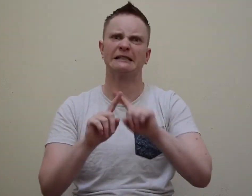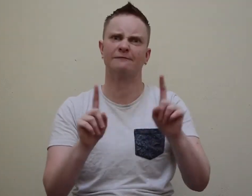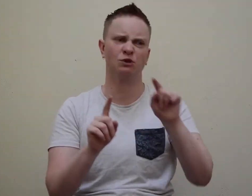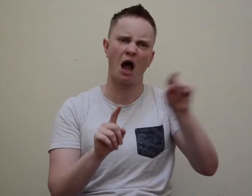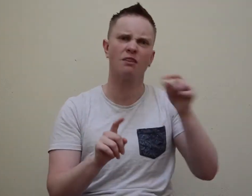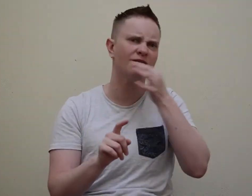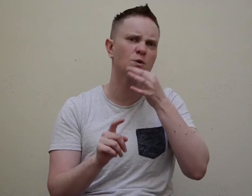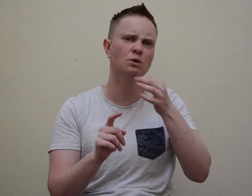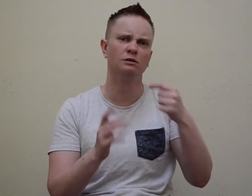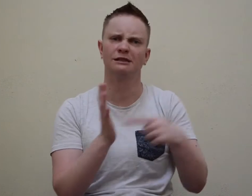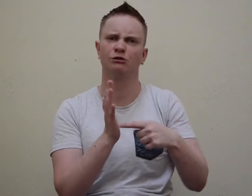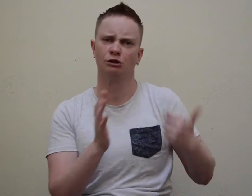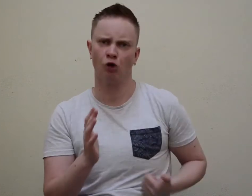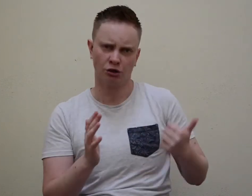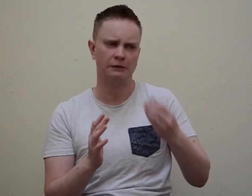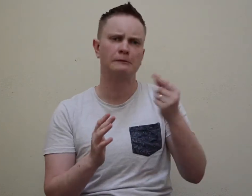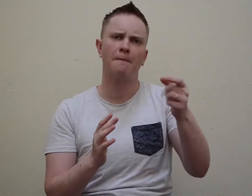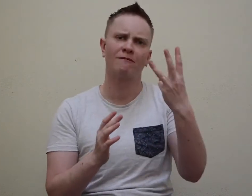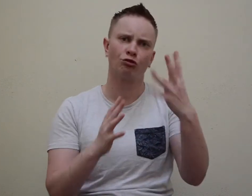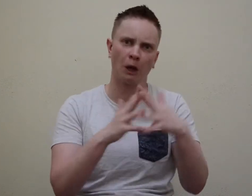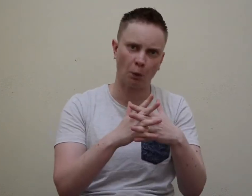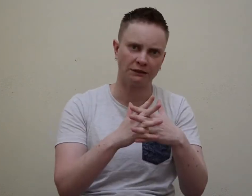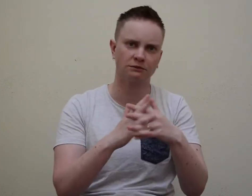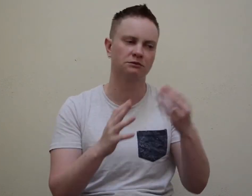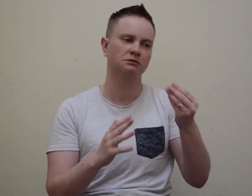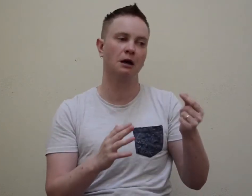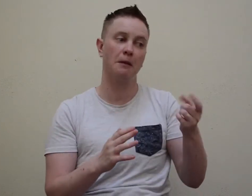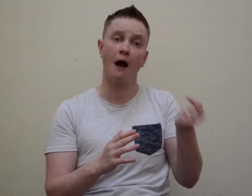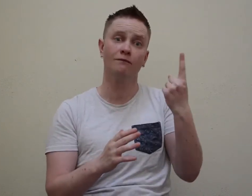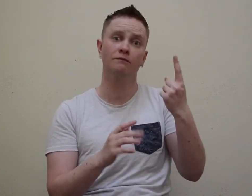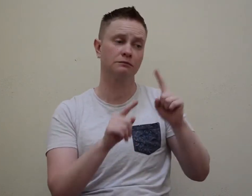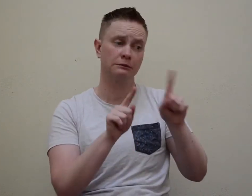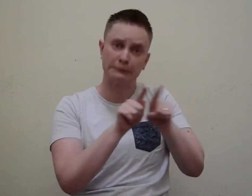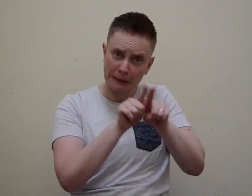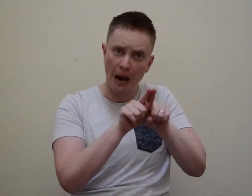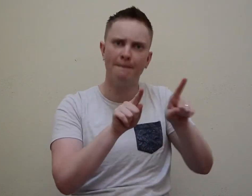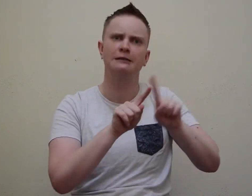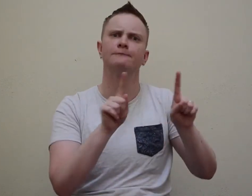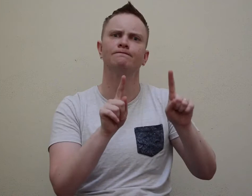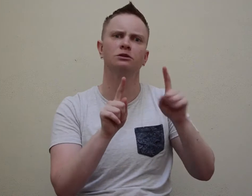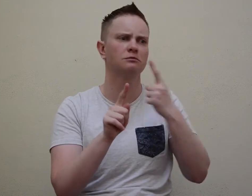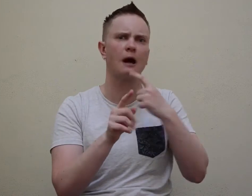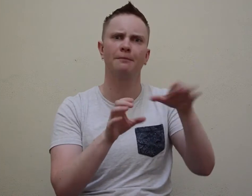it's a slow process. There's a few other testosterone shots you can have, some are a three-week shot. And there's another one, which is a three-month shot,